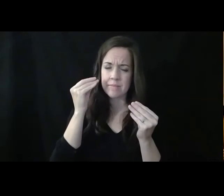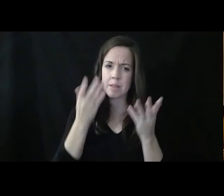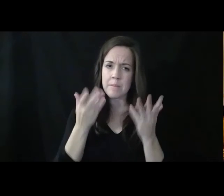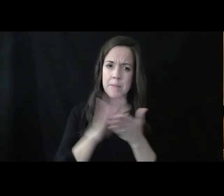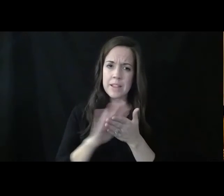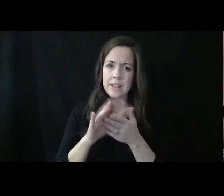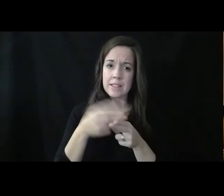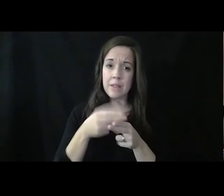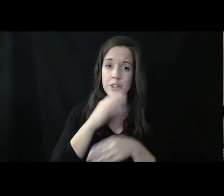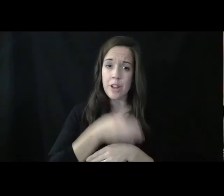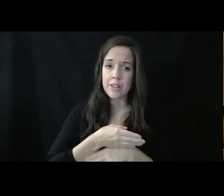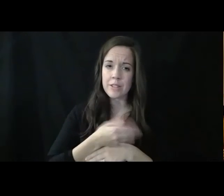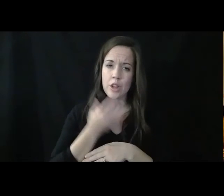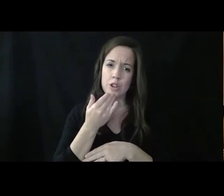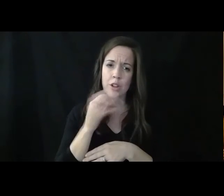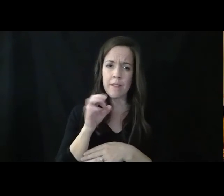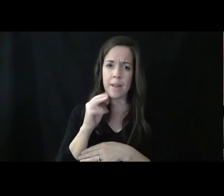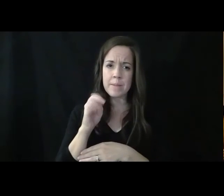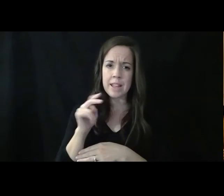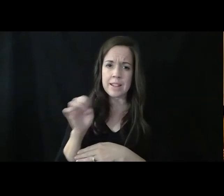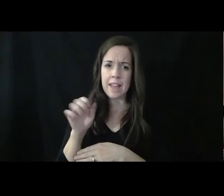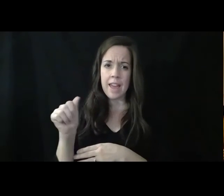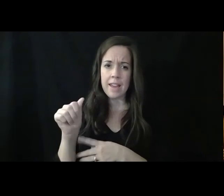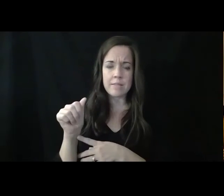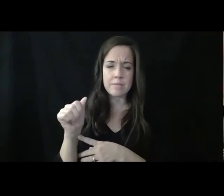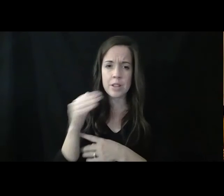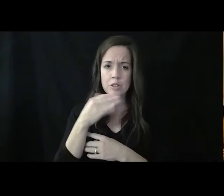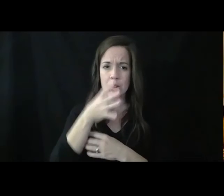that good feminine a, the way parents name their children for all sorts of inappropriate